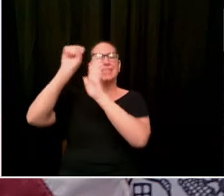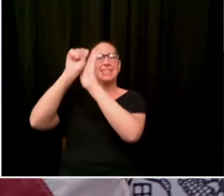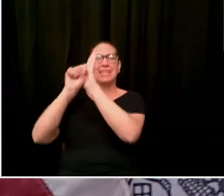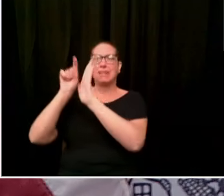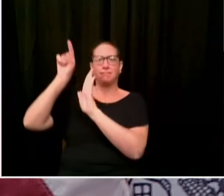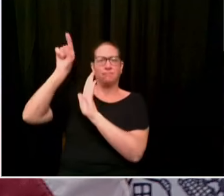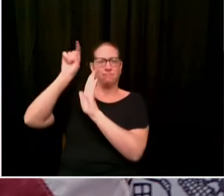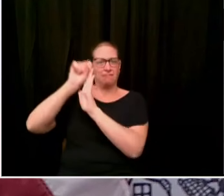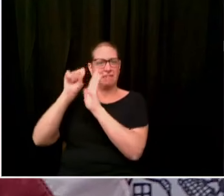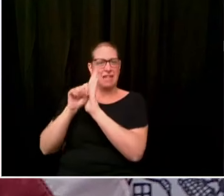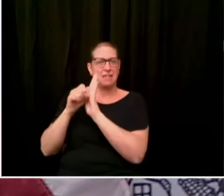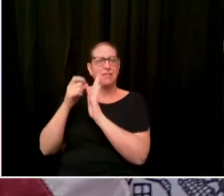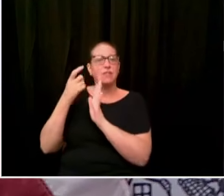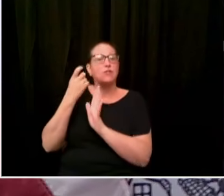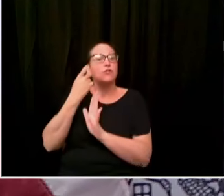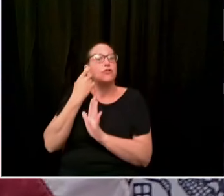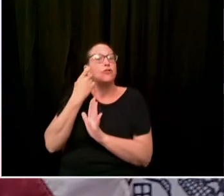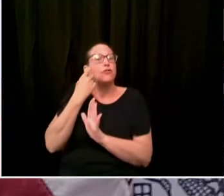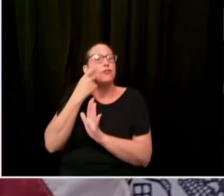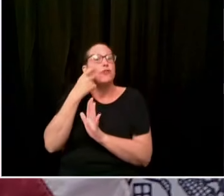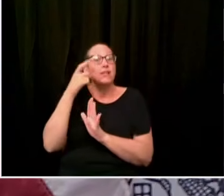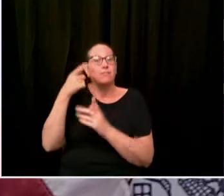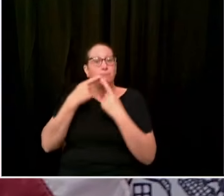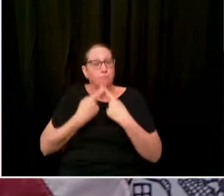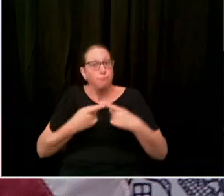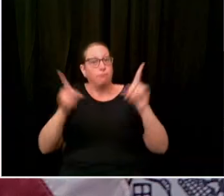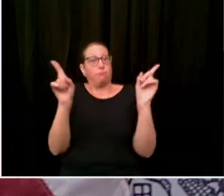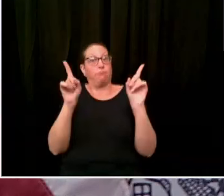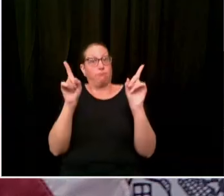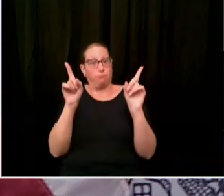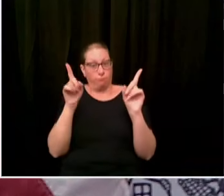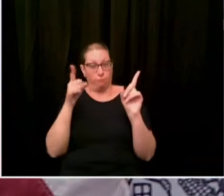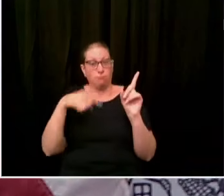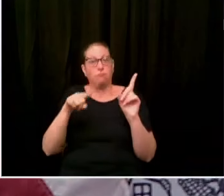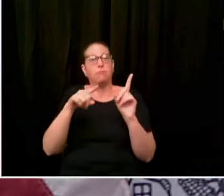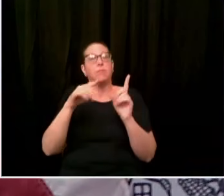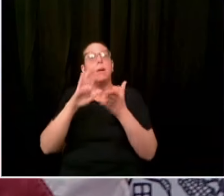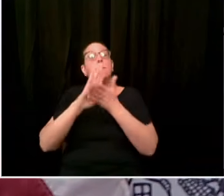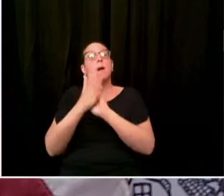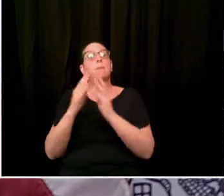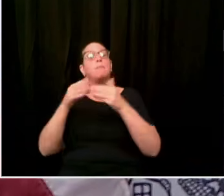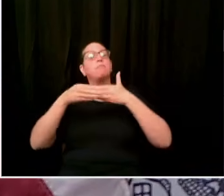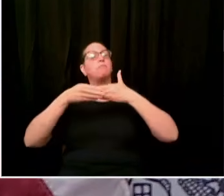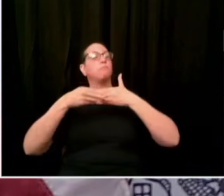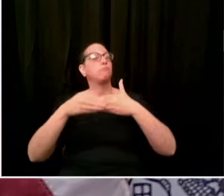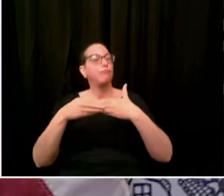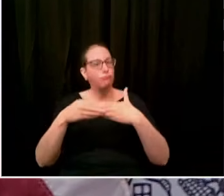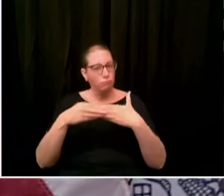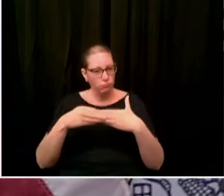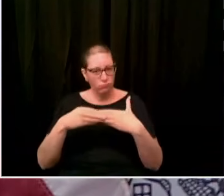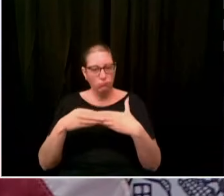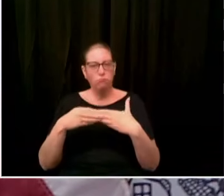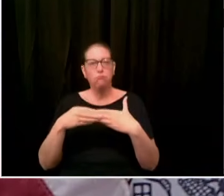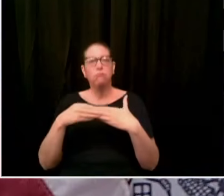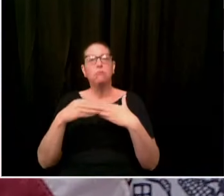ABOUT THE RESTRICTIONS ON SMALL BUSINESSES AND LOCAL SHOPS